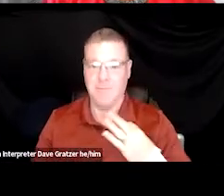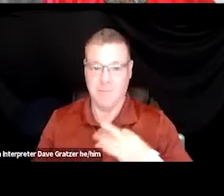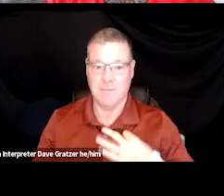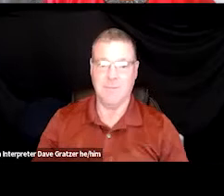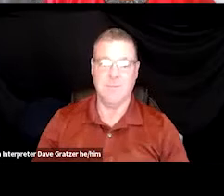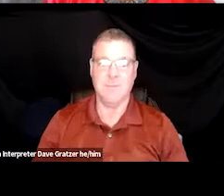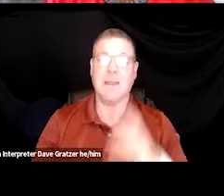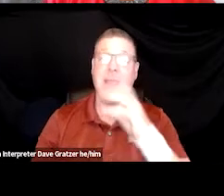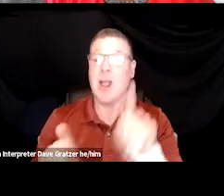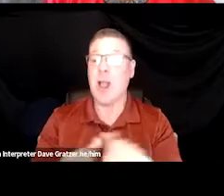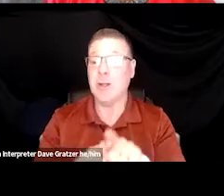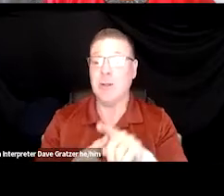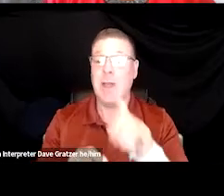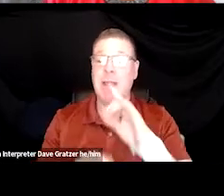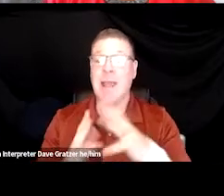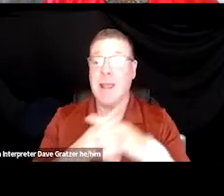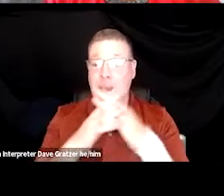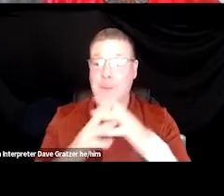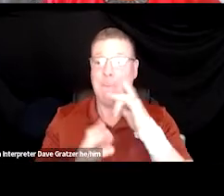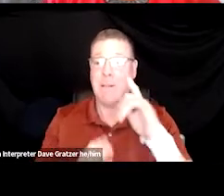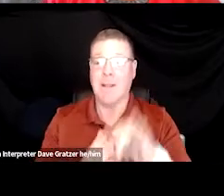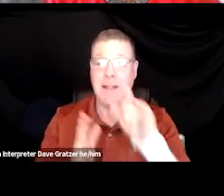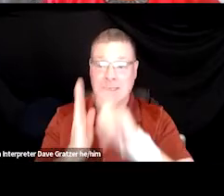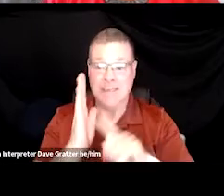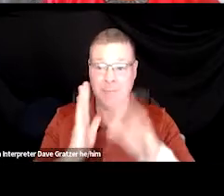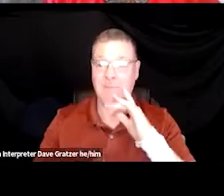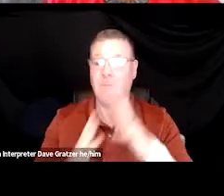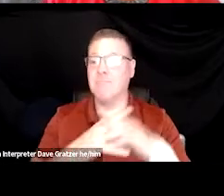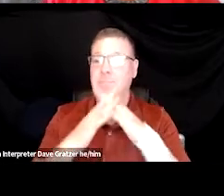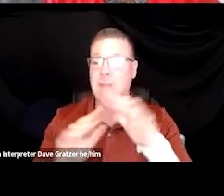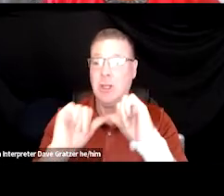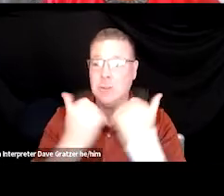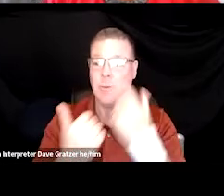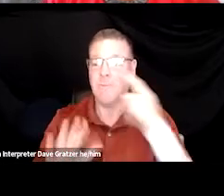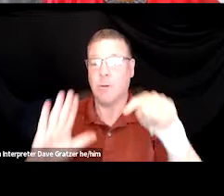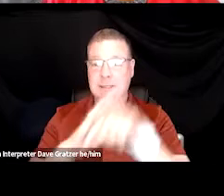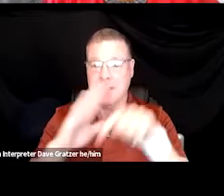She's also the crisis center site examiner for the American Association of Suicidology.